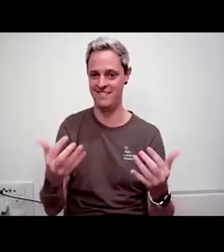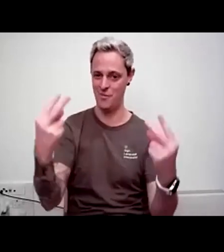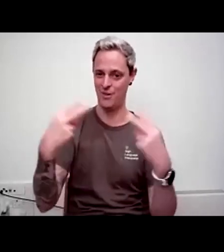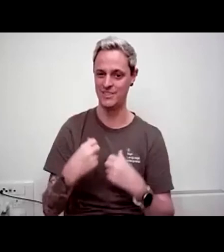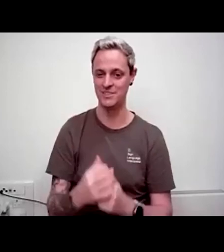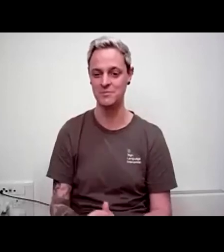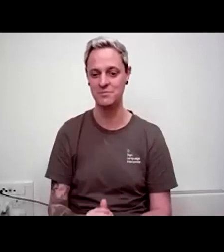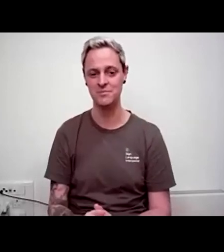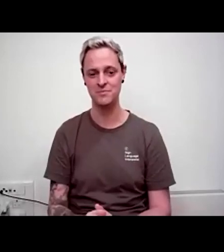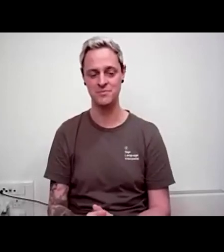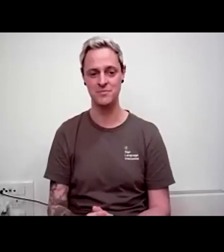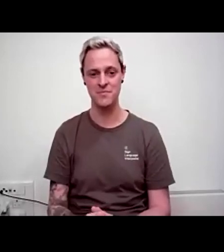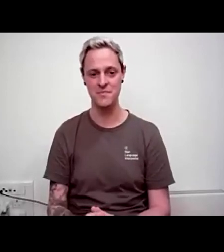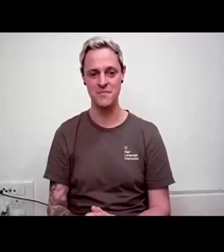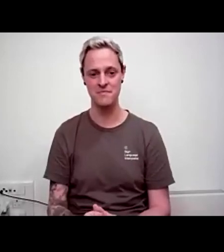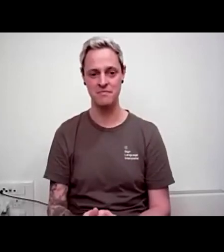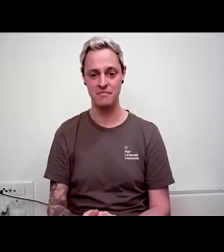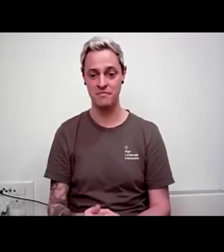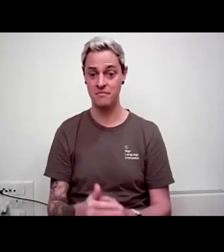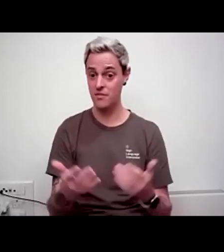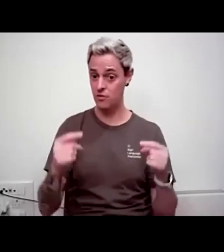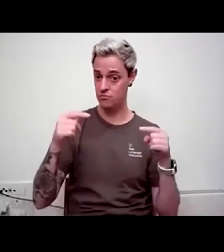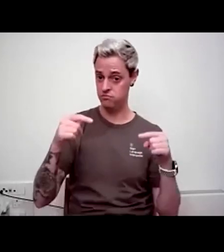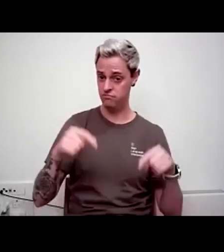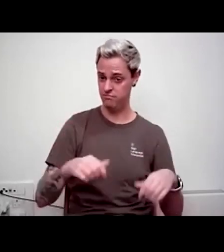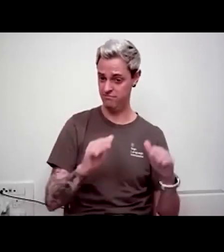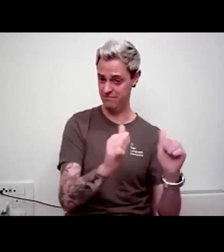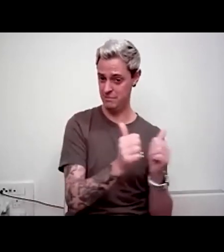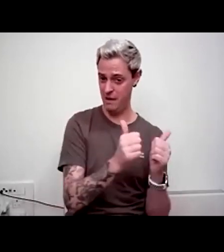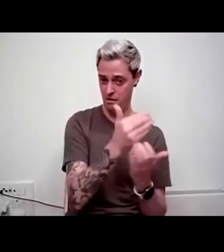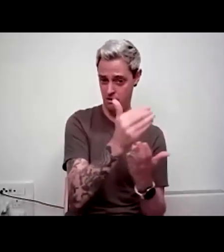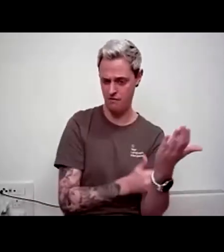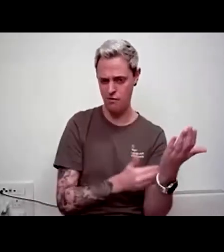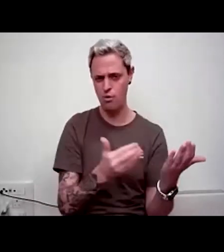And, in particular, to respond to this paper, in a sense, on Christian hope